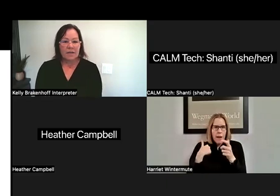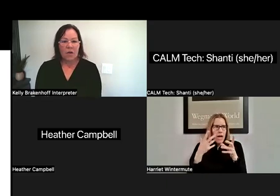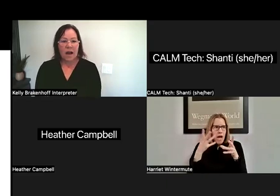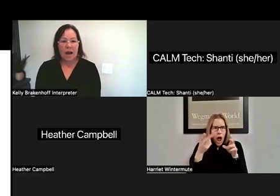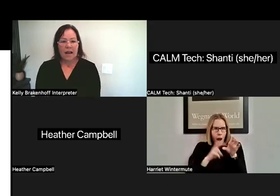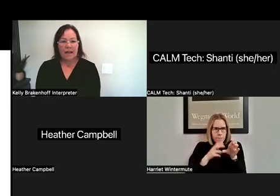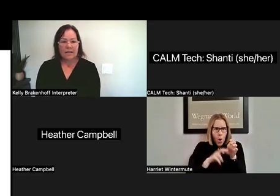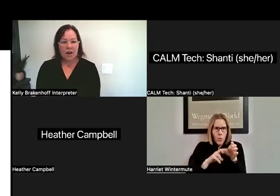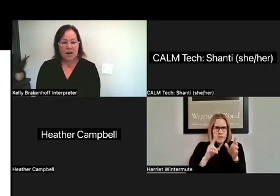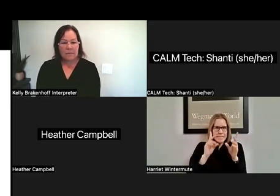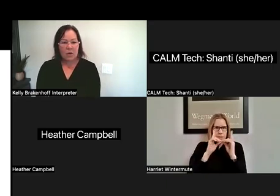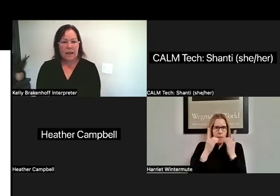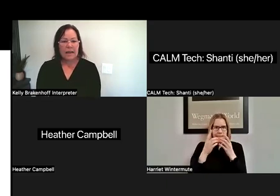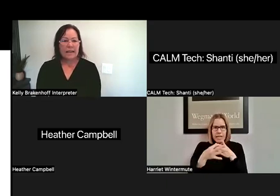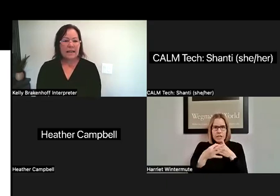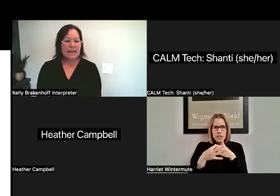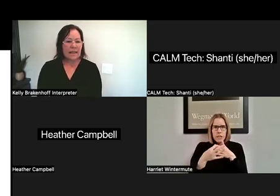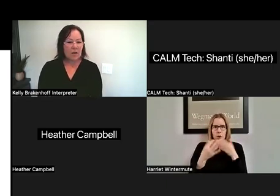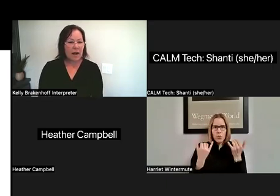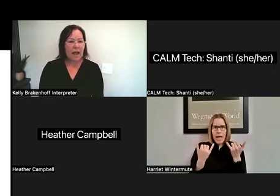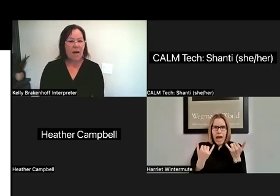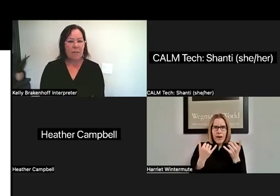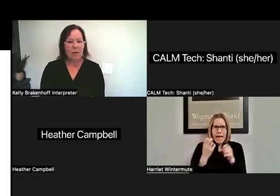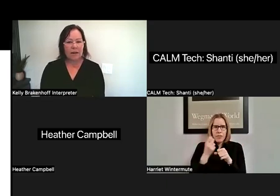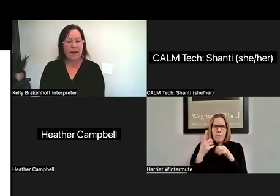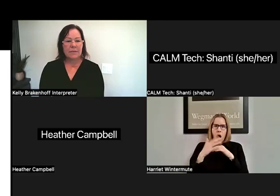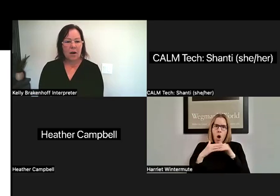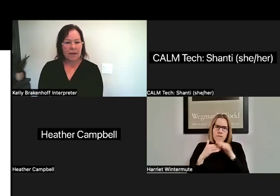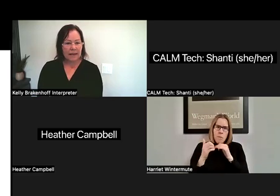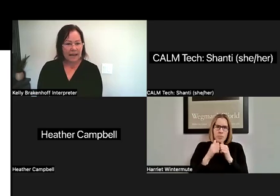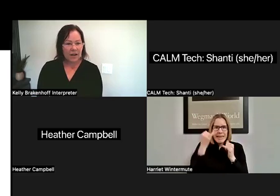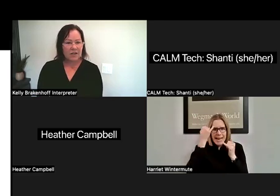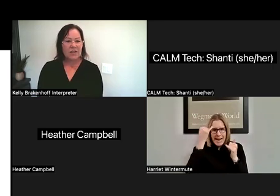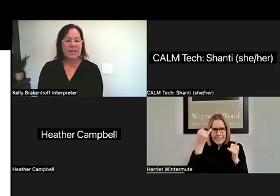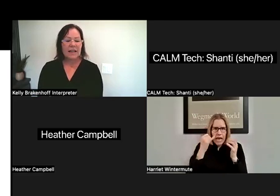So I started pulling things together when I onboarded my department leaders just to get